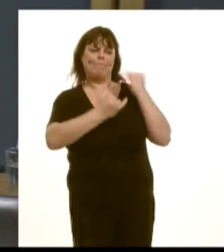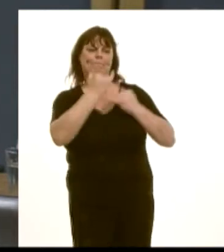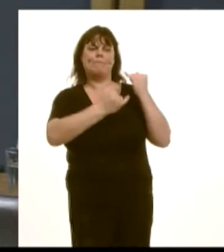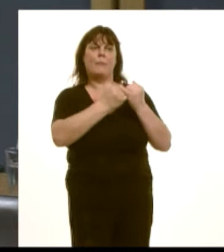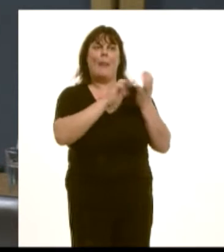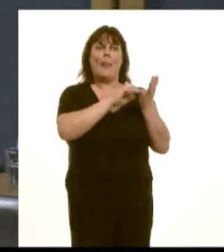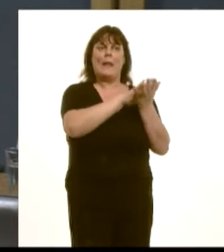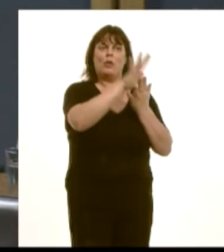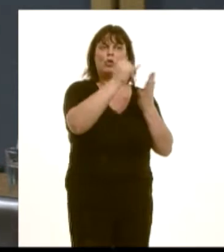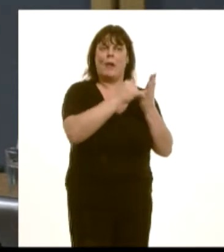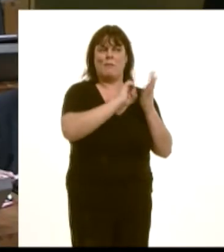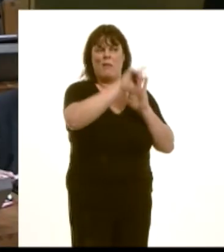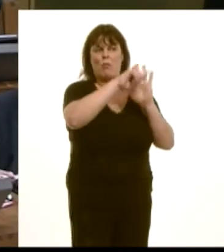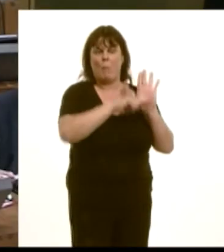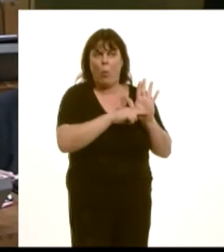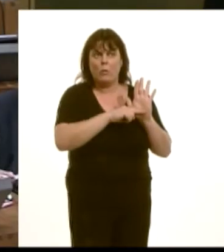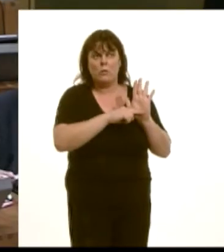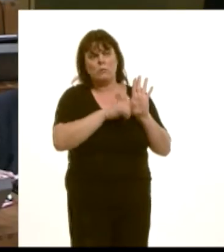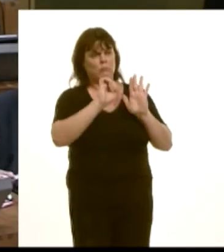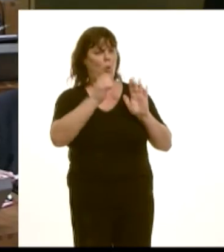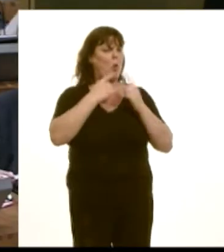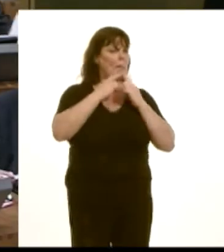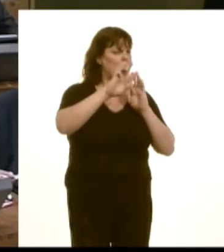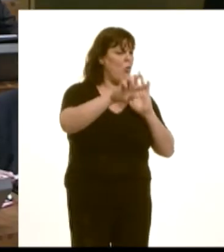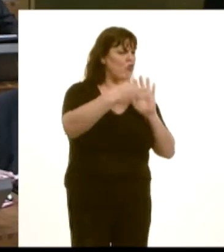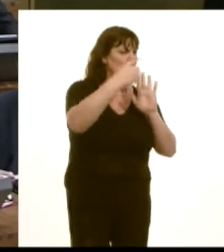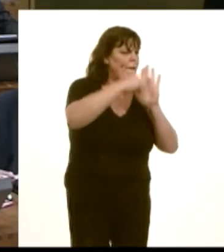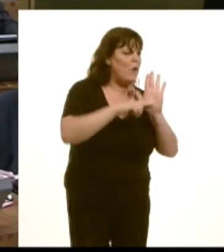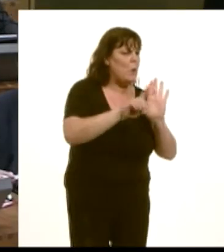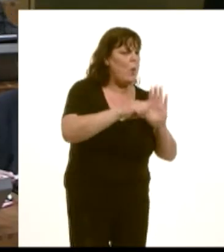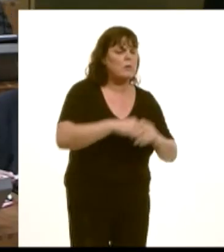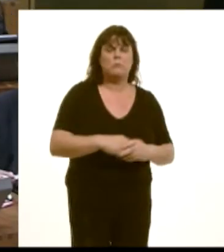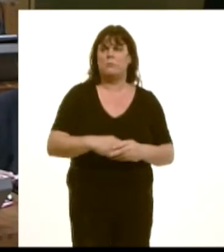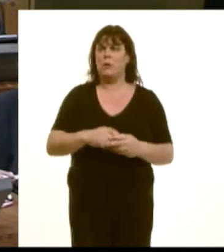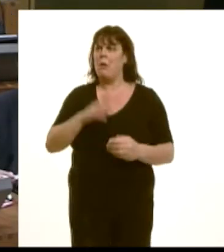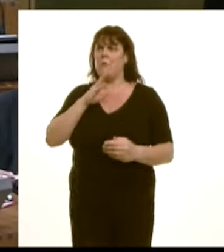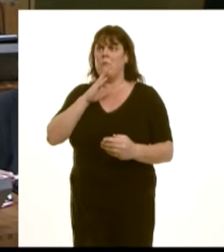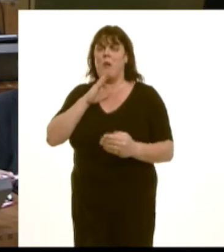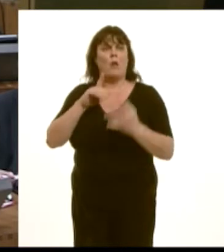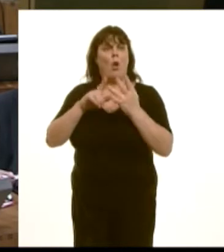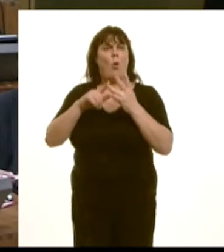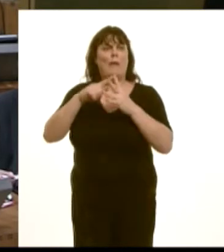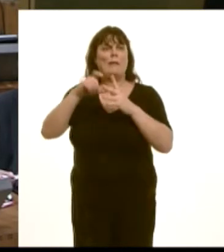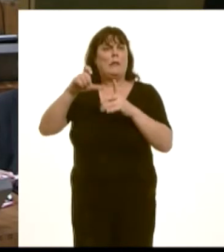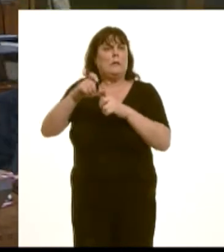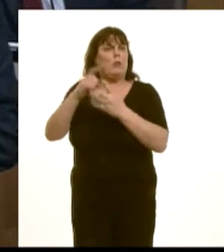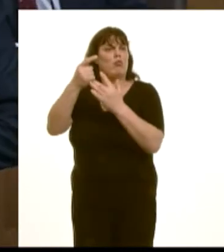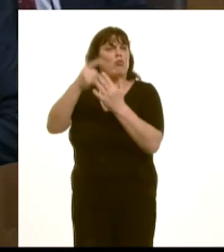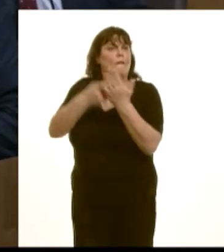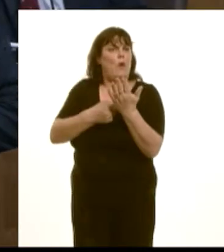being made with regard to that review? Carwyn Jones: We have no problem with the OECD review. The difficulty that we have is that we will not accept a scenario where the